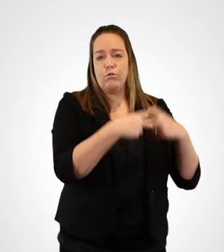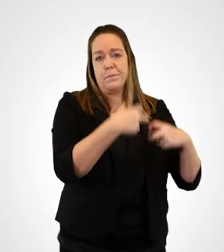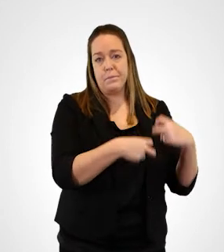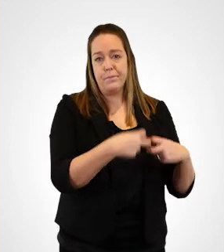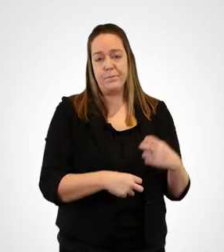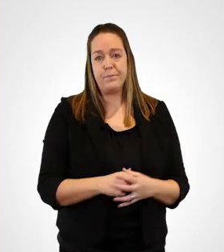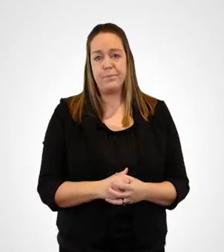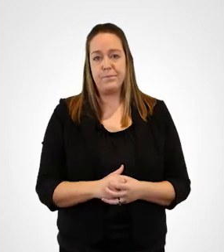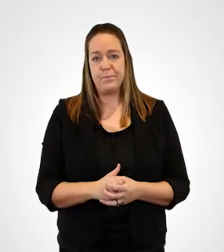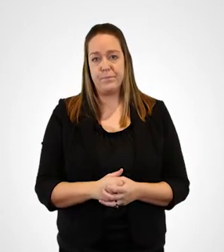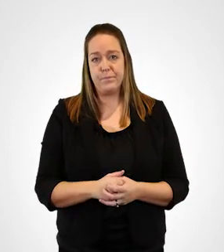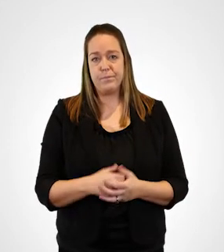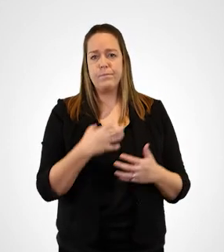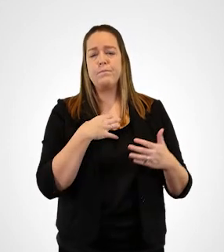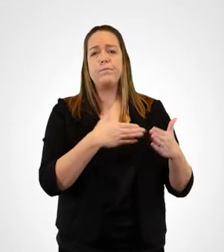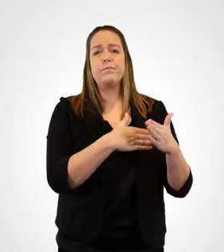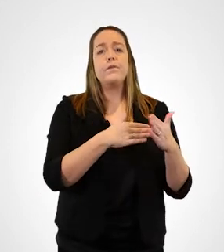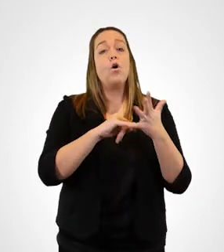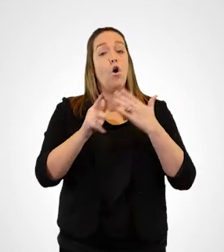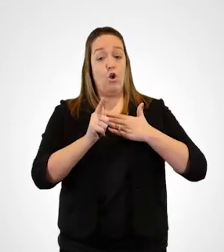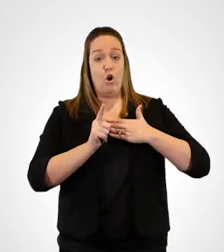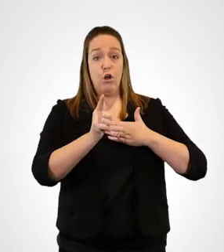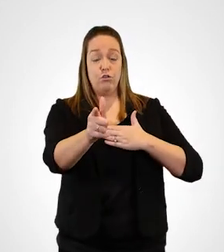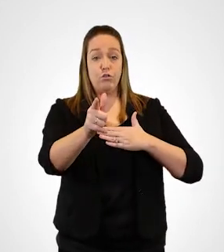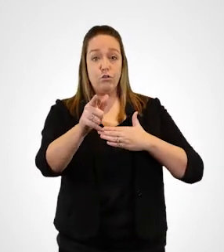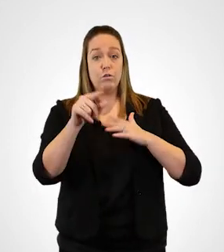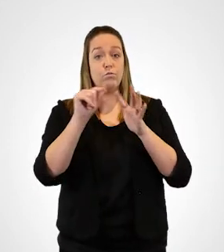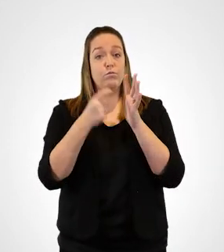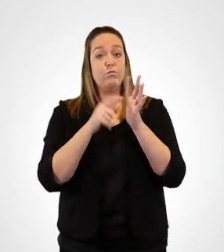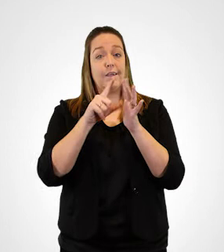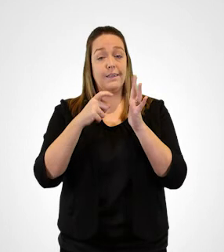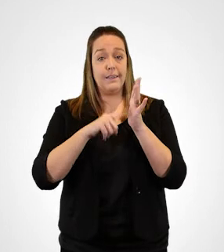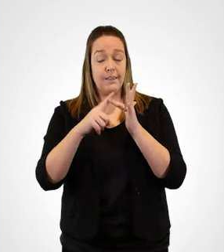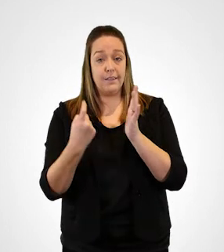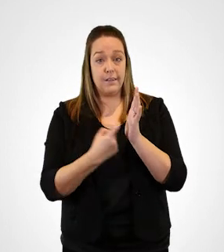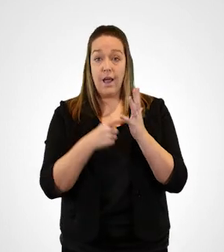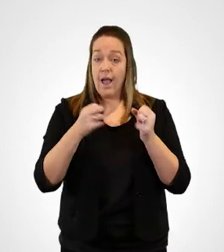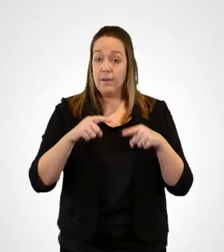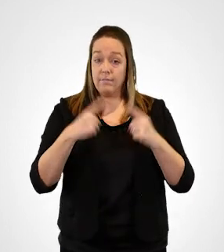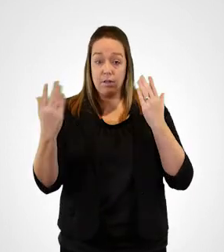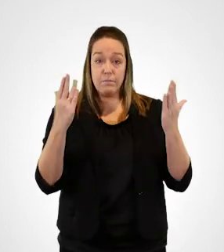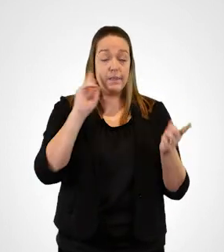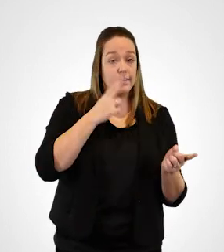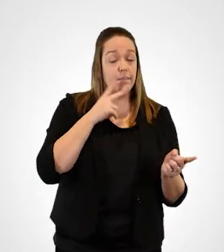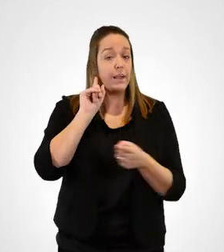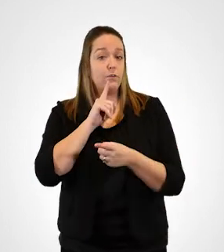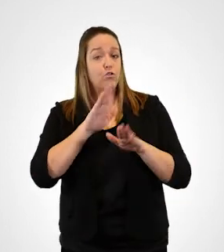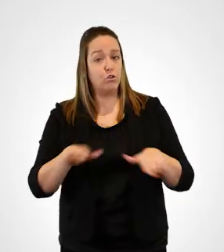So let's ask this question then: do the longitudinal predictors differ for deaf and hearing children?